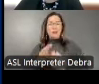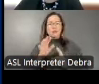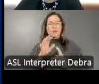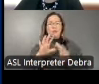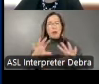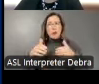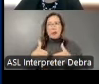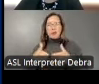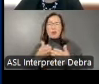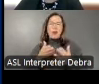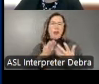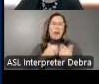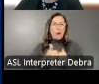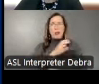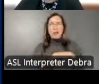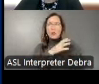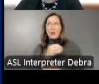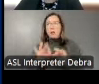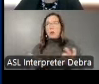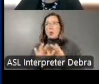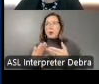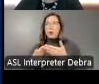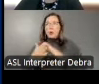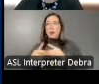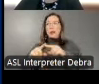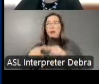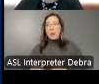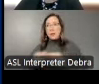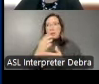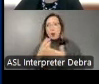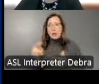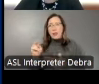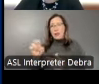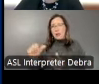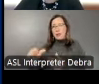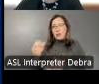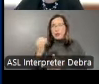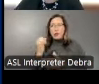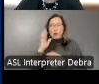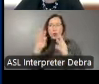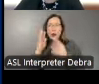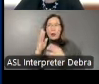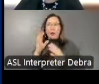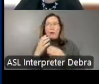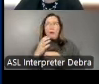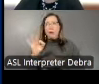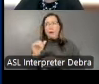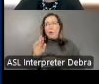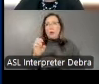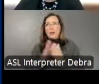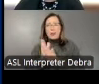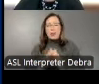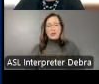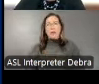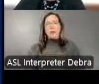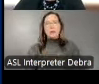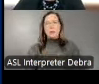and very importantly, community-based components of NEA's Creative FORCE Initiative. Collaboration